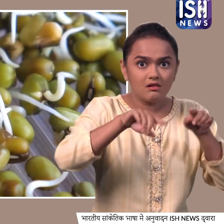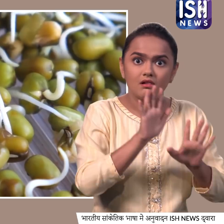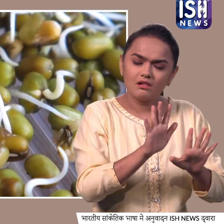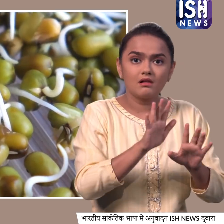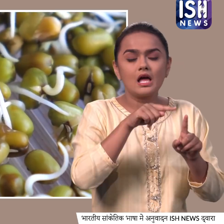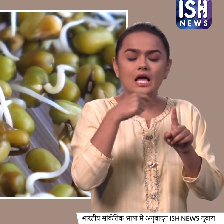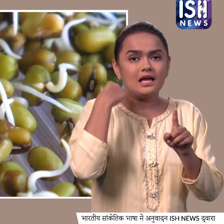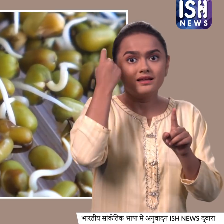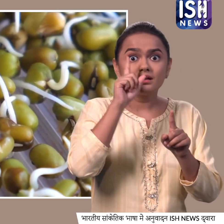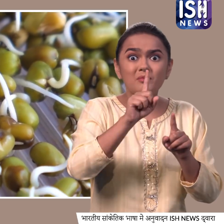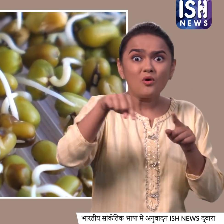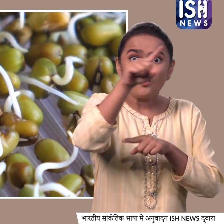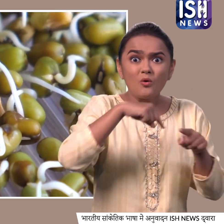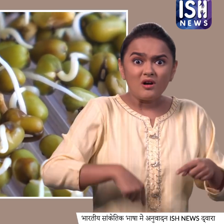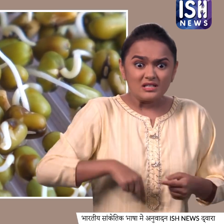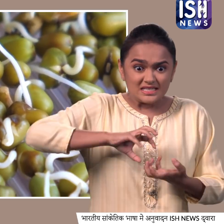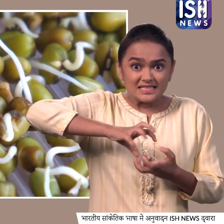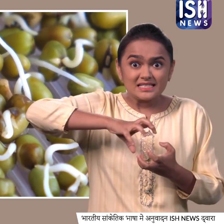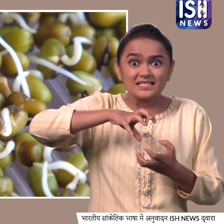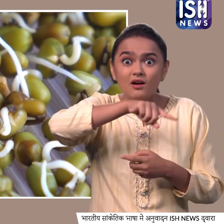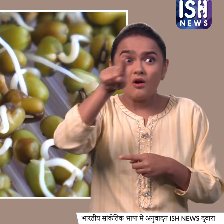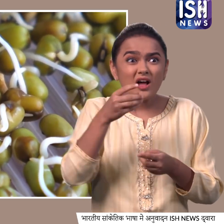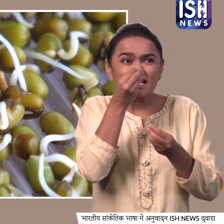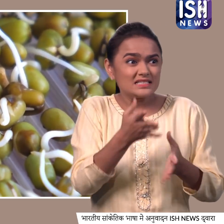They are great for those who have strong digestive power